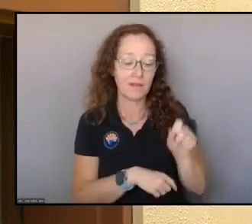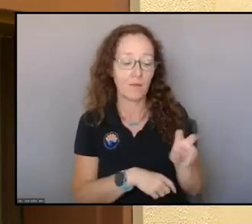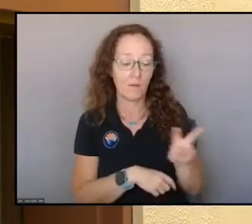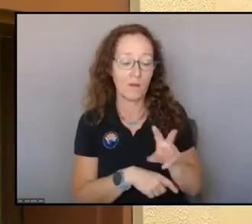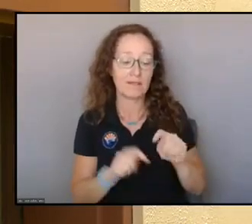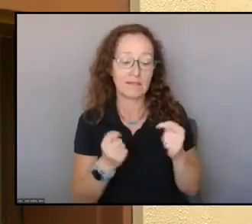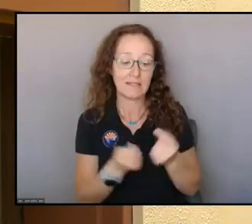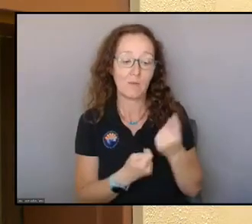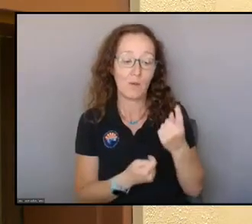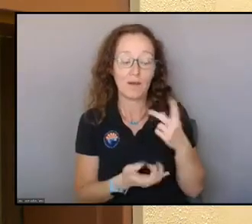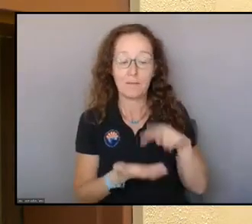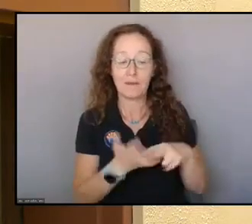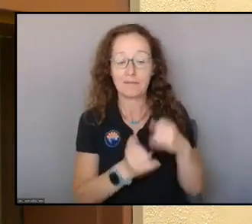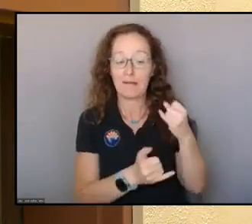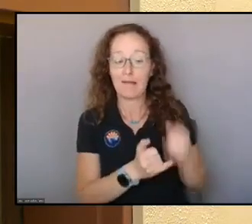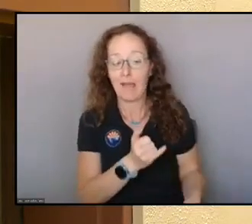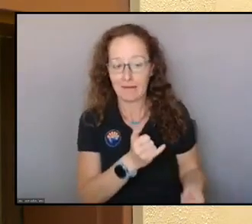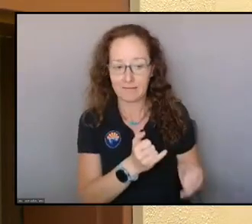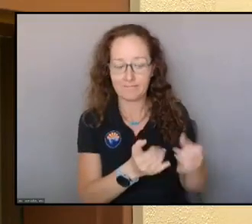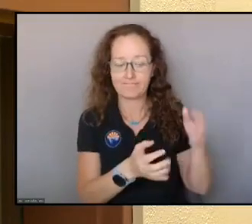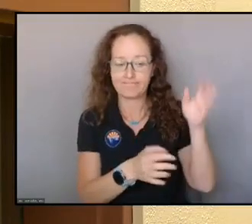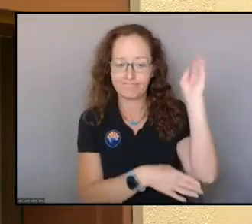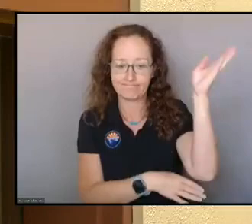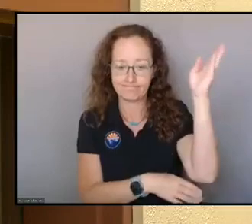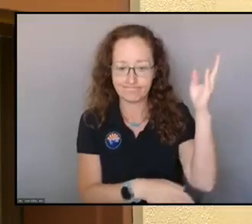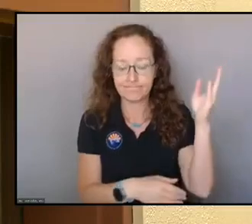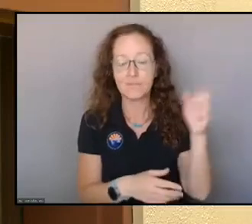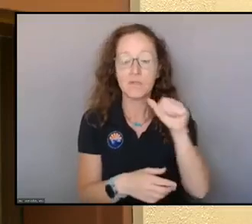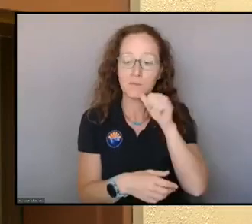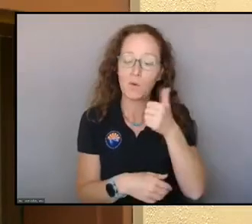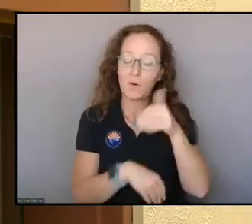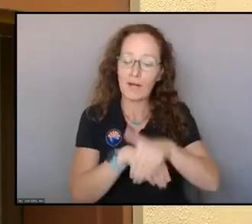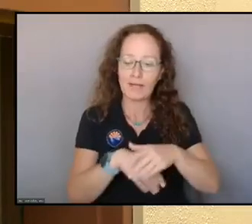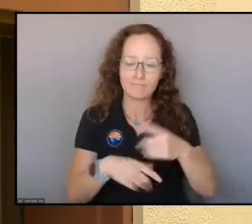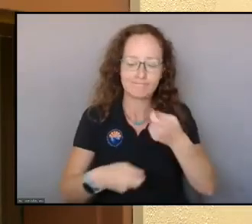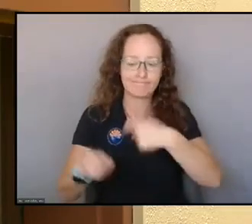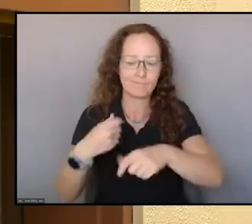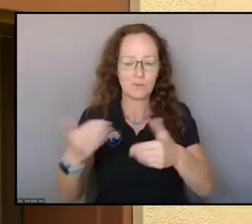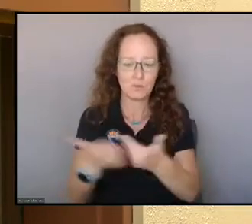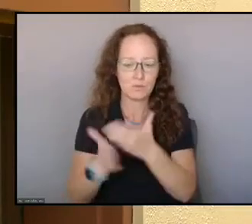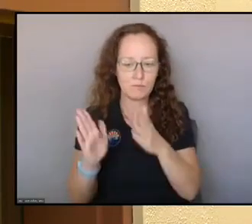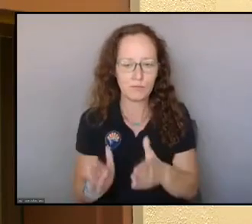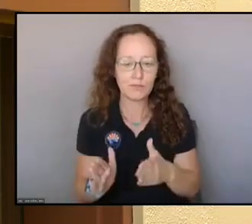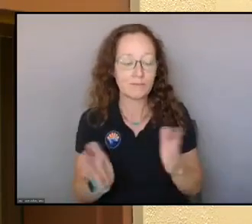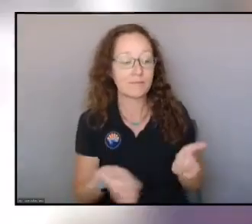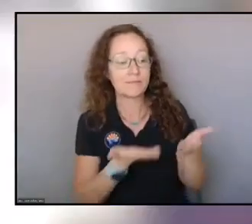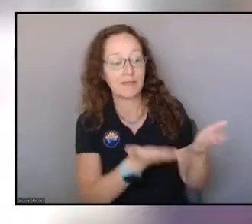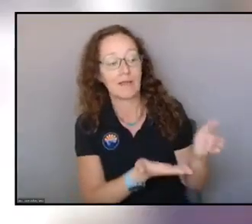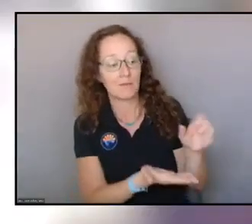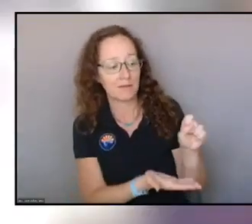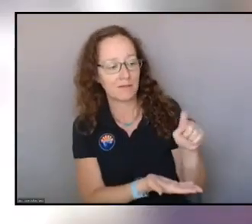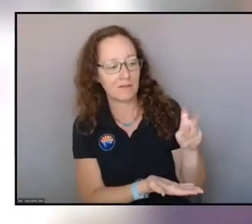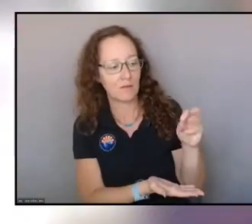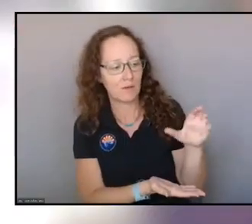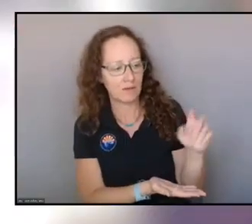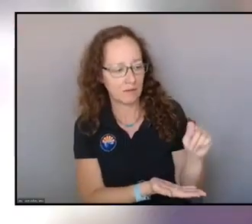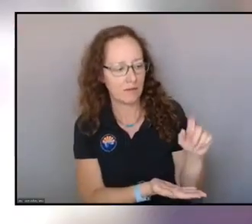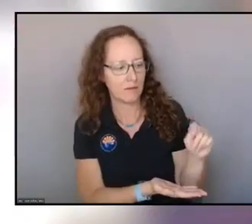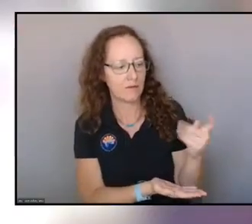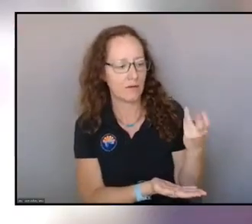SO THIS WILL BE HIS LAST REPORT OUT. YOU'LL SEE A NEW FACE TOMORROW NIGHT. WITH THAT, I'M GOING TO TURN IT OVER TO OUR FIRE BEHAVIOR ANALYST, STEWART TURNER.